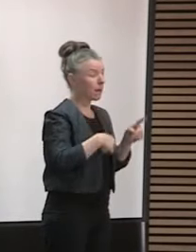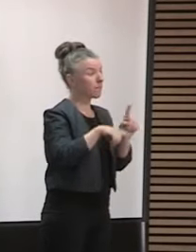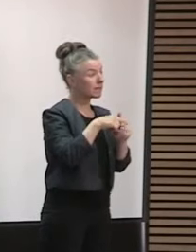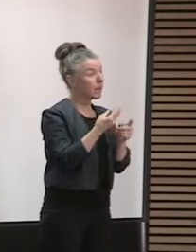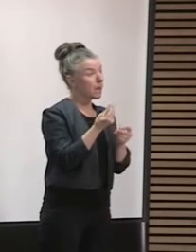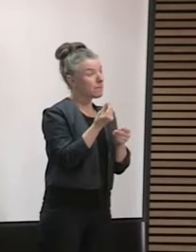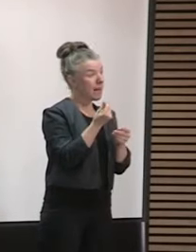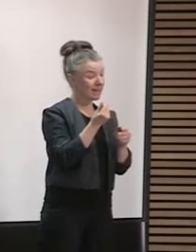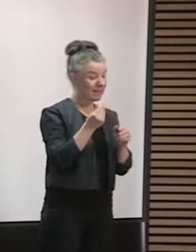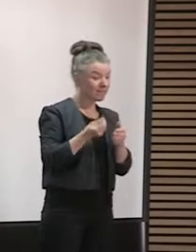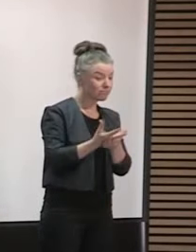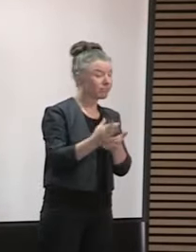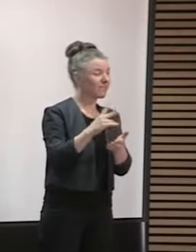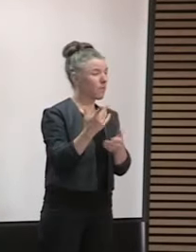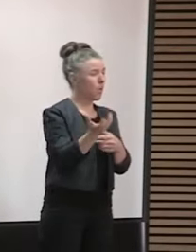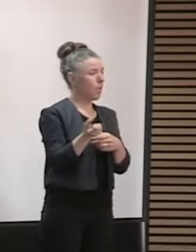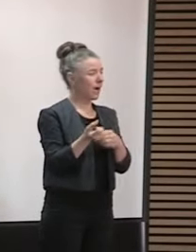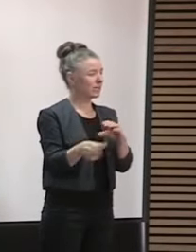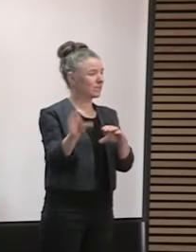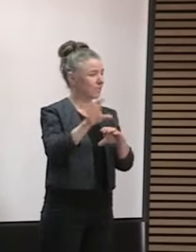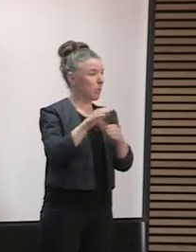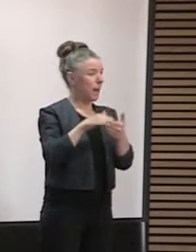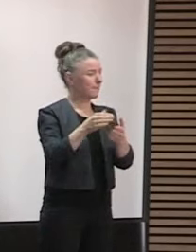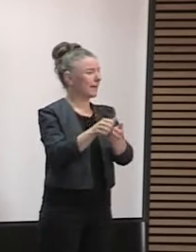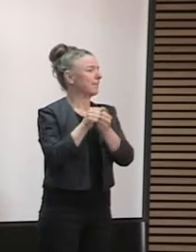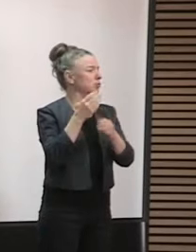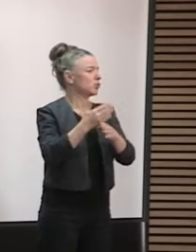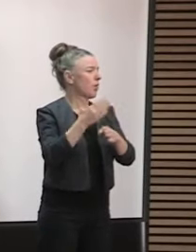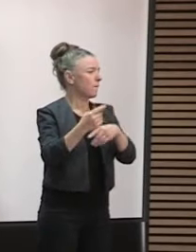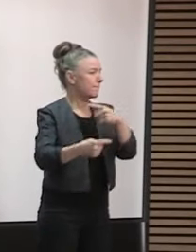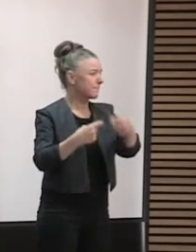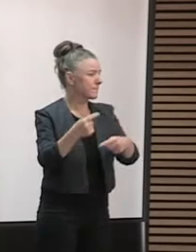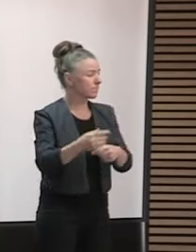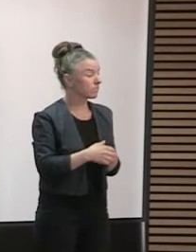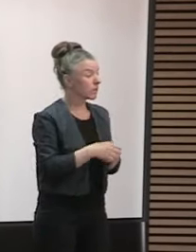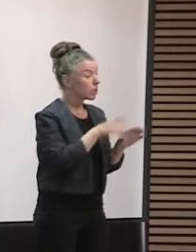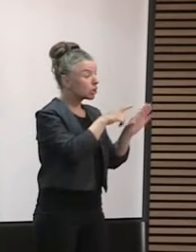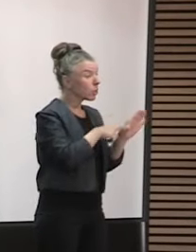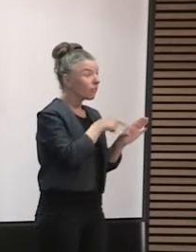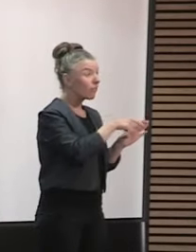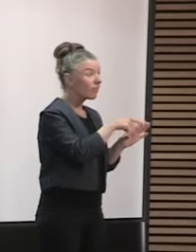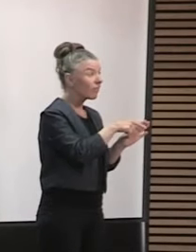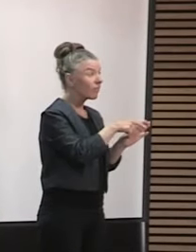and to. So I think it was about 67,000 we got every.